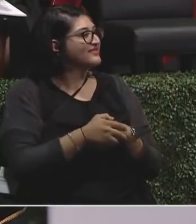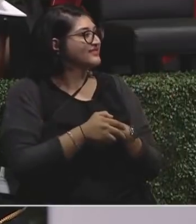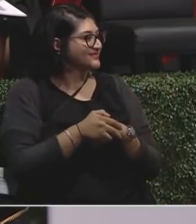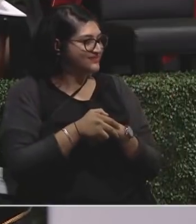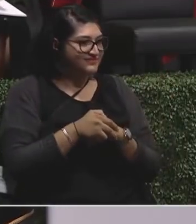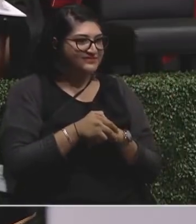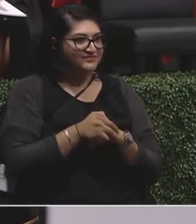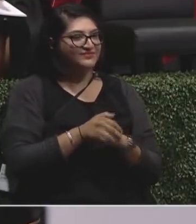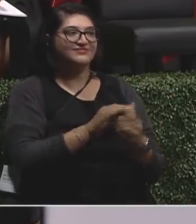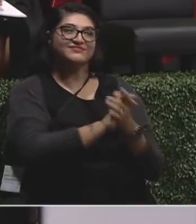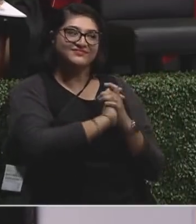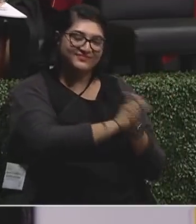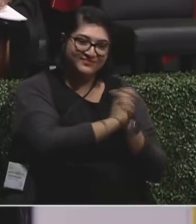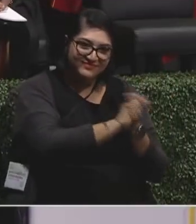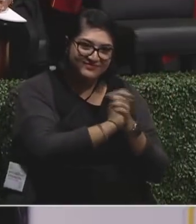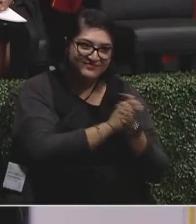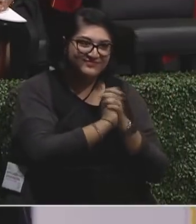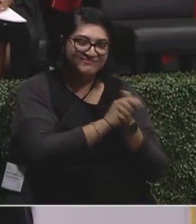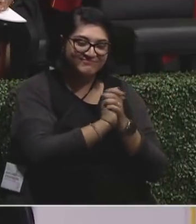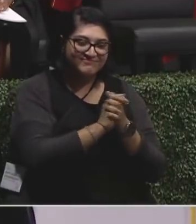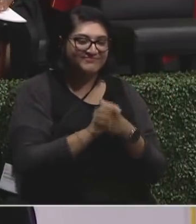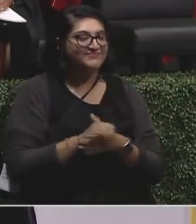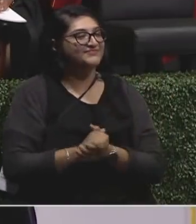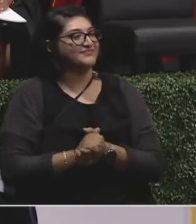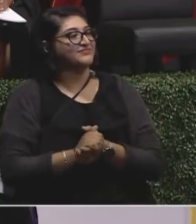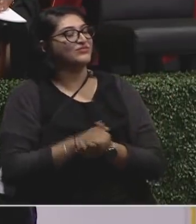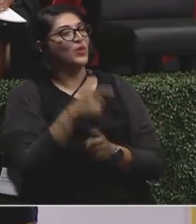AND HOW MANY ARE THE FIRST IN YOUR FAMILIES TO RECEIVE A BACHELOR'S DEGREE?